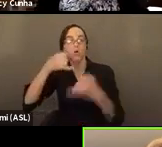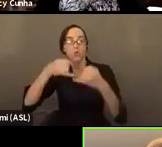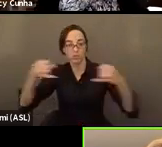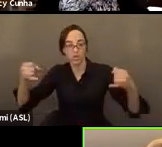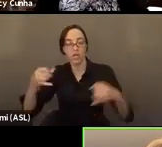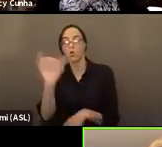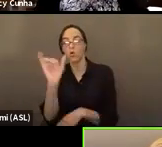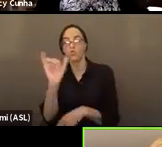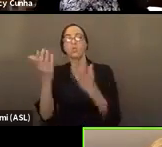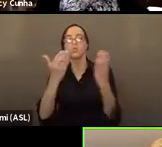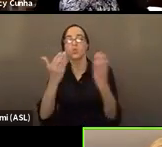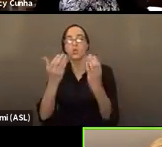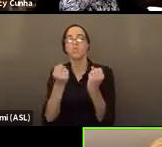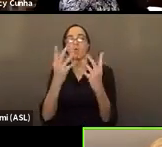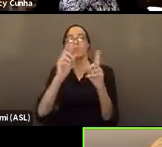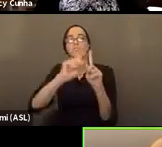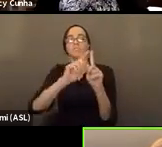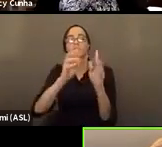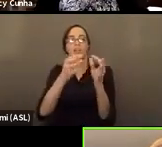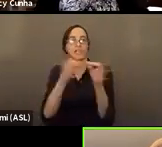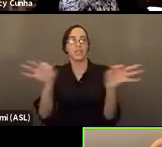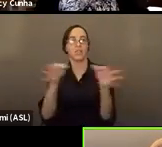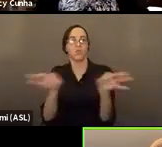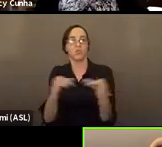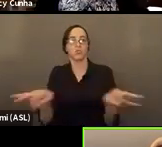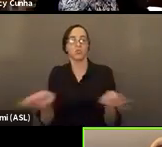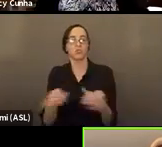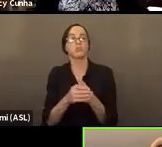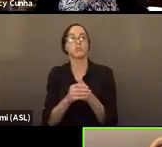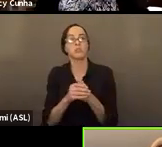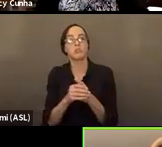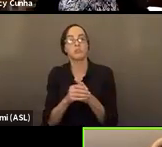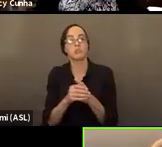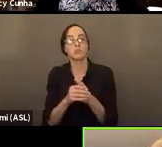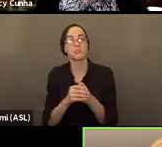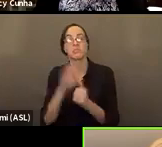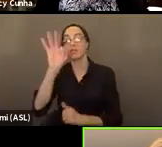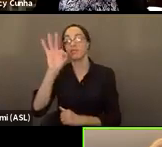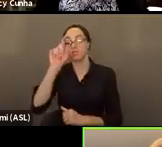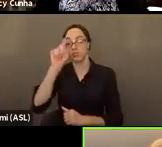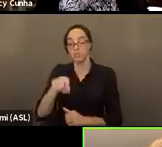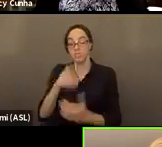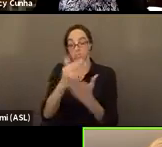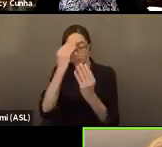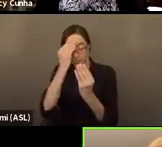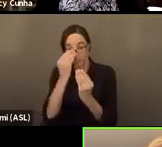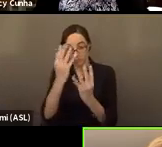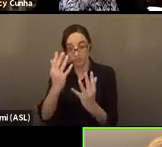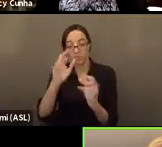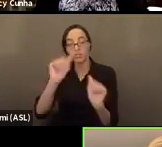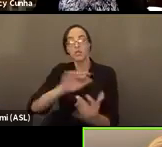so if you just need some information uh you can call two one one and that's for non-emergencies